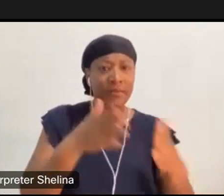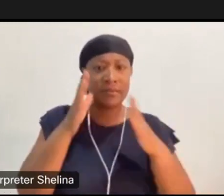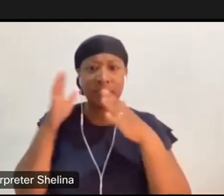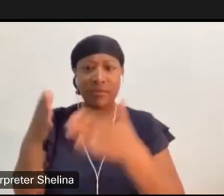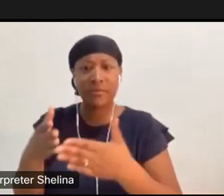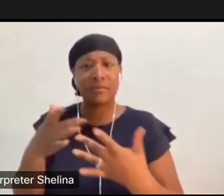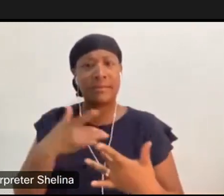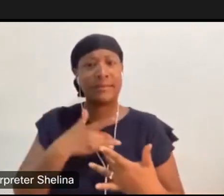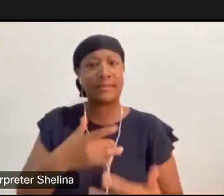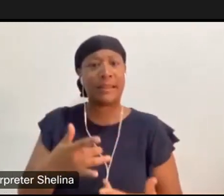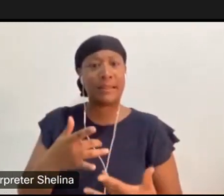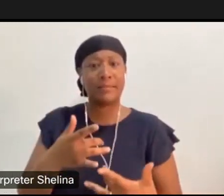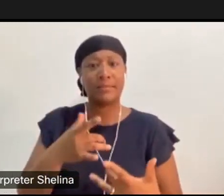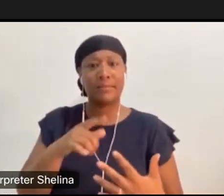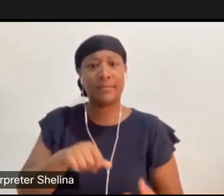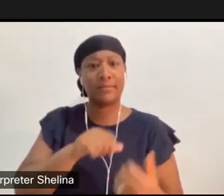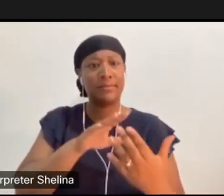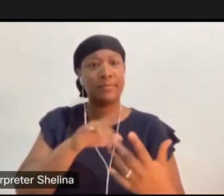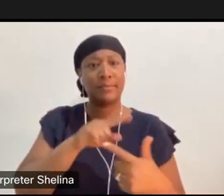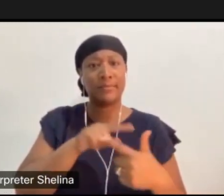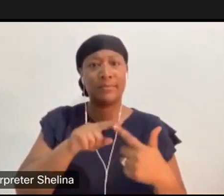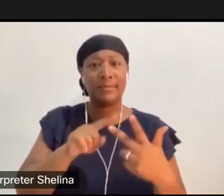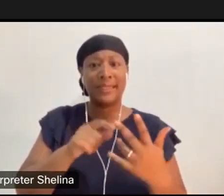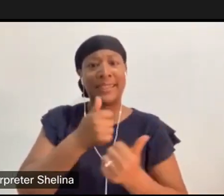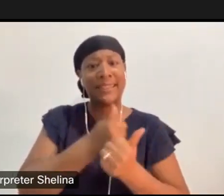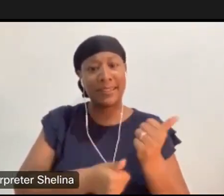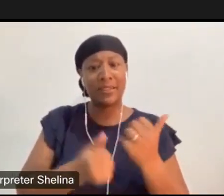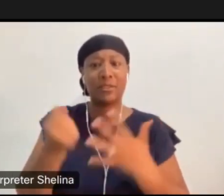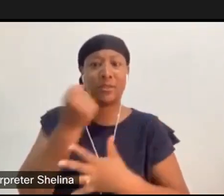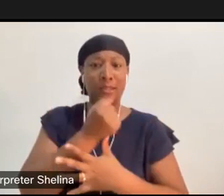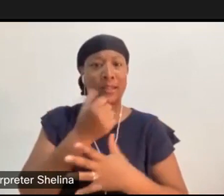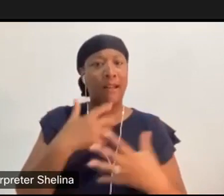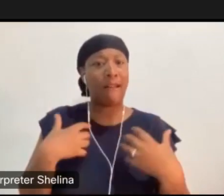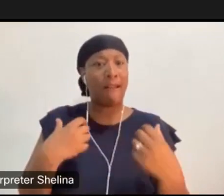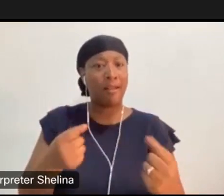So, crafting objectives to include each priority health area is really a good way to ensure that